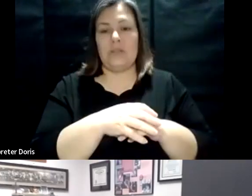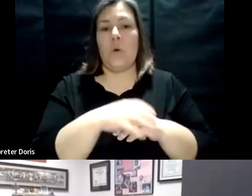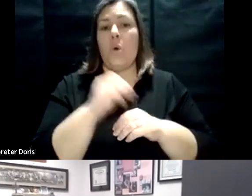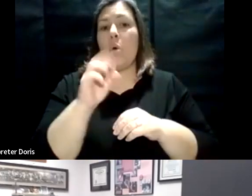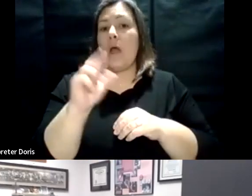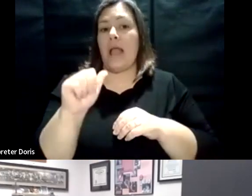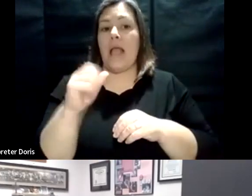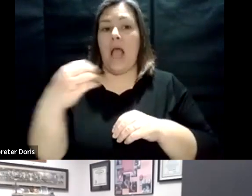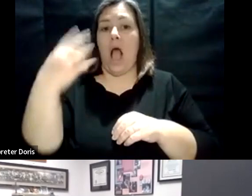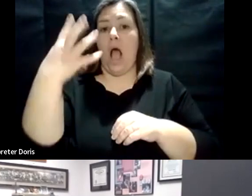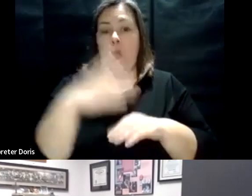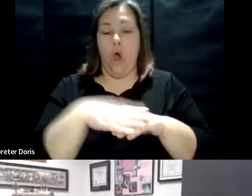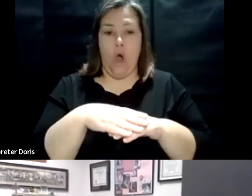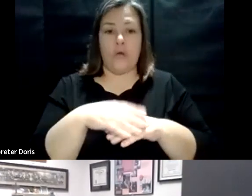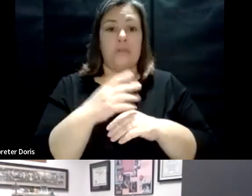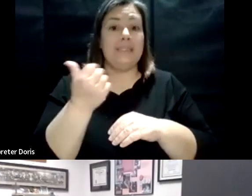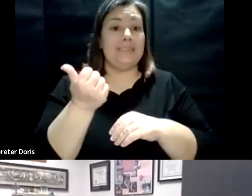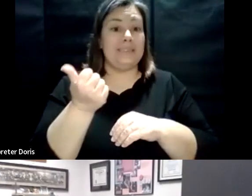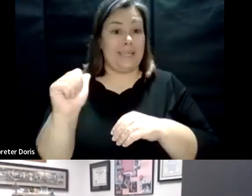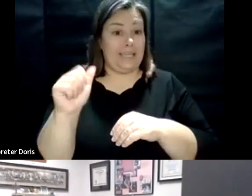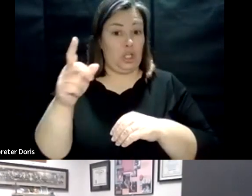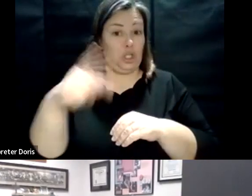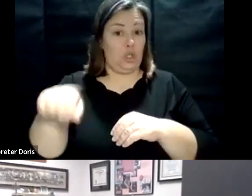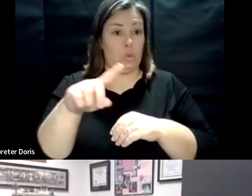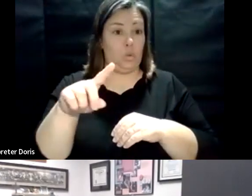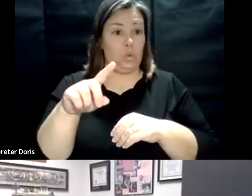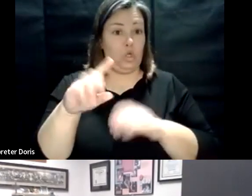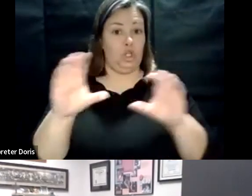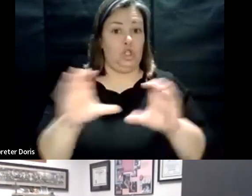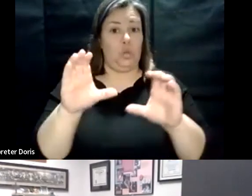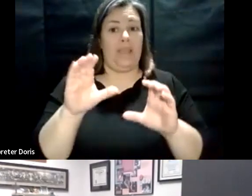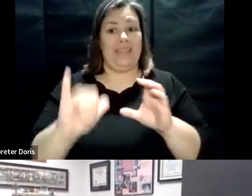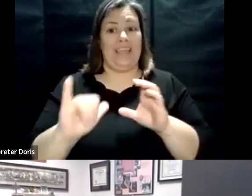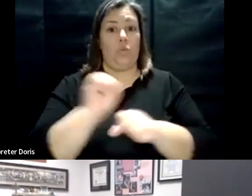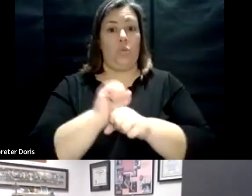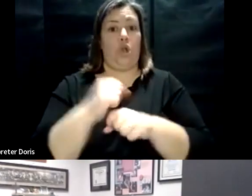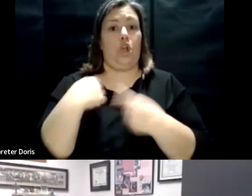encourage star 6 unmouths mutes you if you were on the phone. You as well if you were on the phone, and also if you would like, you could join my webcam as well. And also if you like you can raise your hand. So? Is anybody doing any of this work within your organizations with?